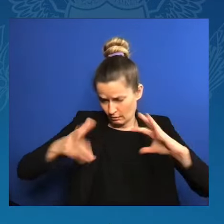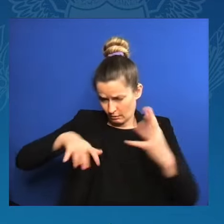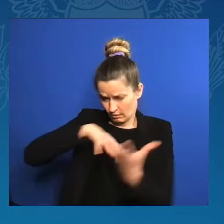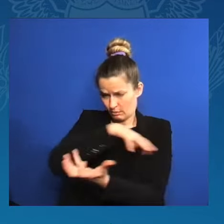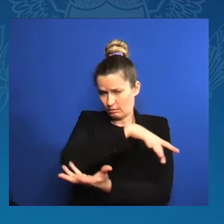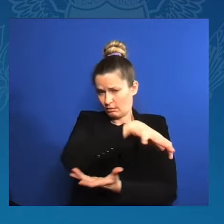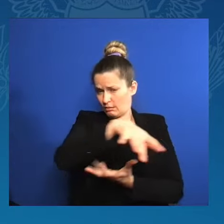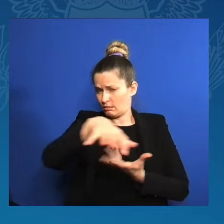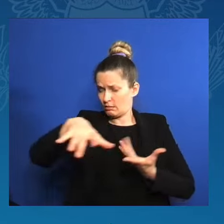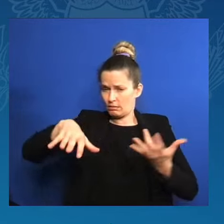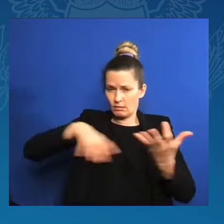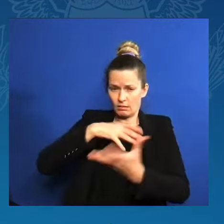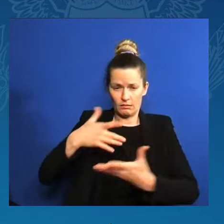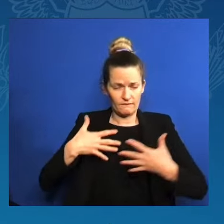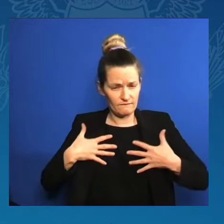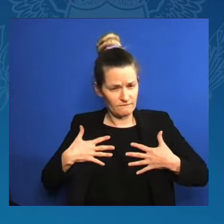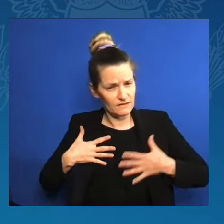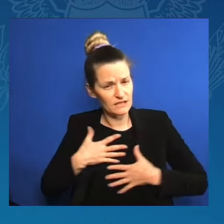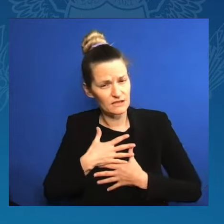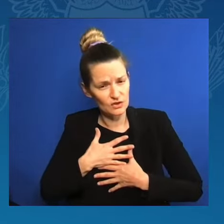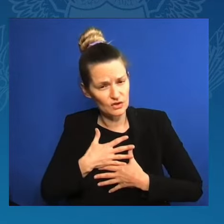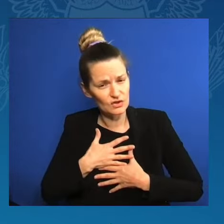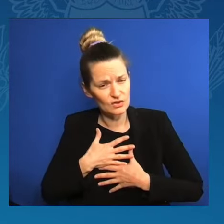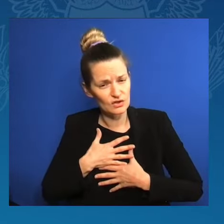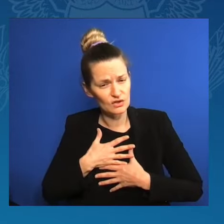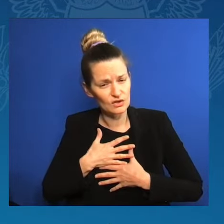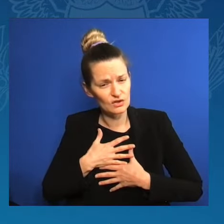They are not only afraid to lose their medical license,